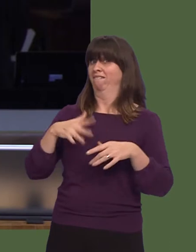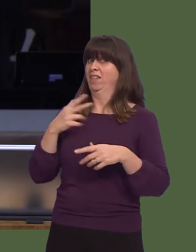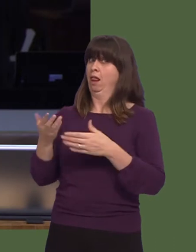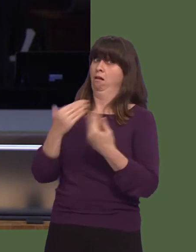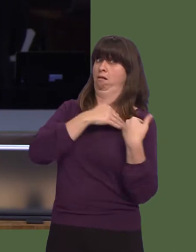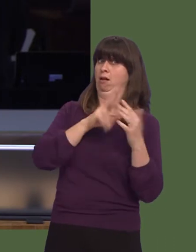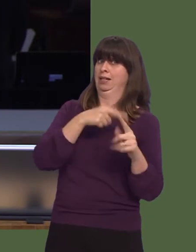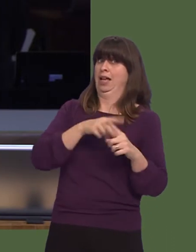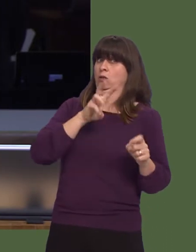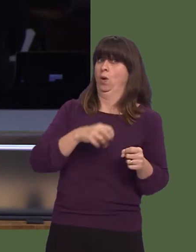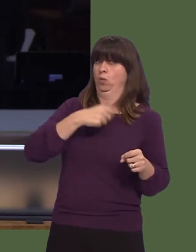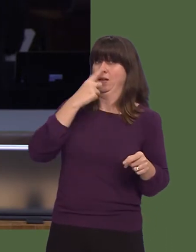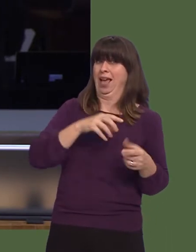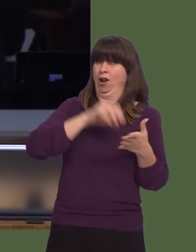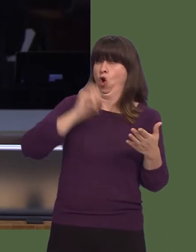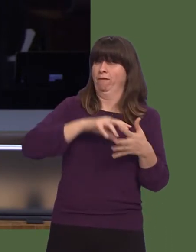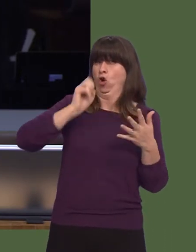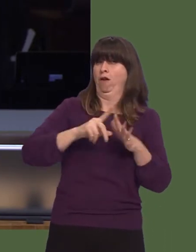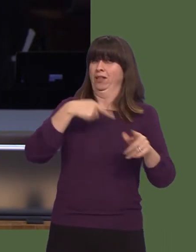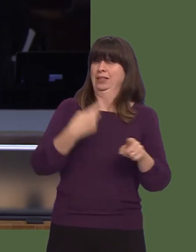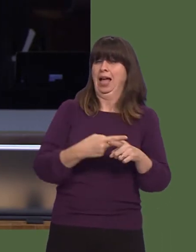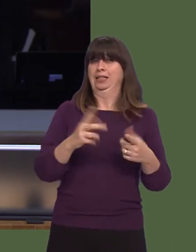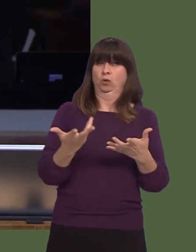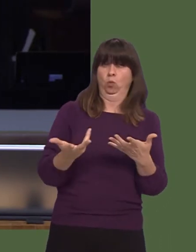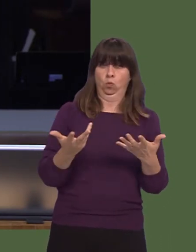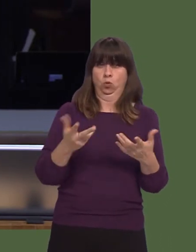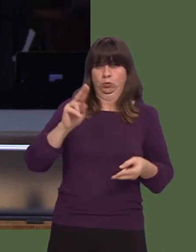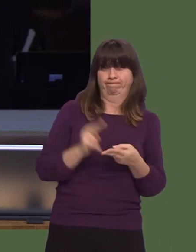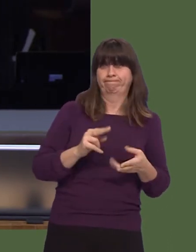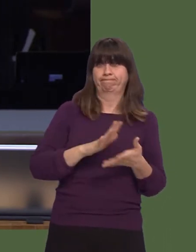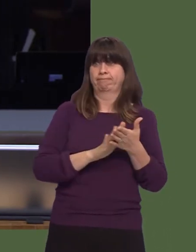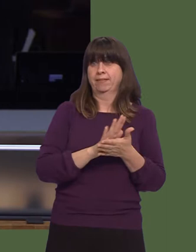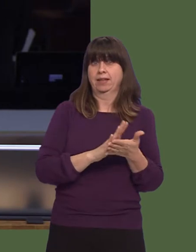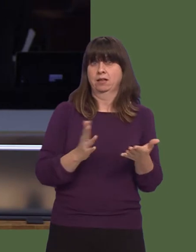so that we can cut them or abolish them and then give us an advantage over other parts